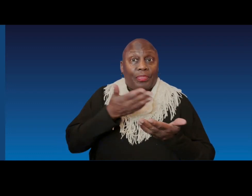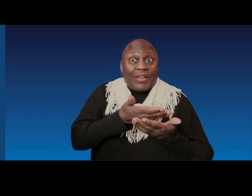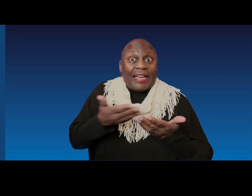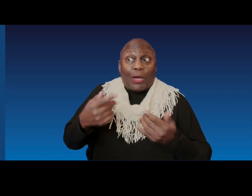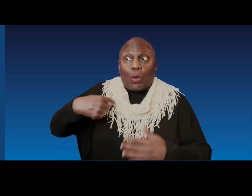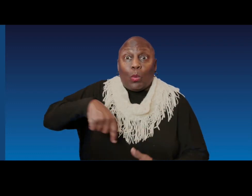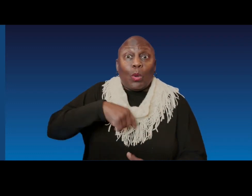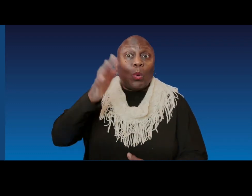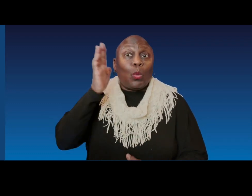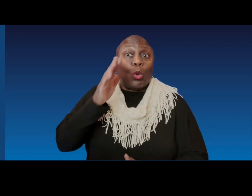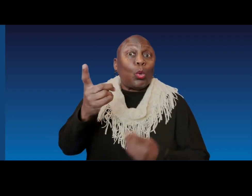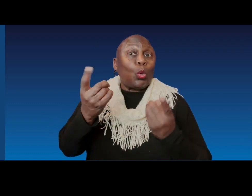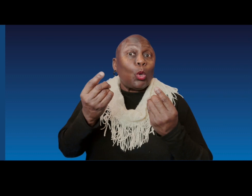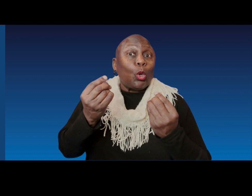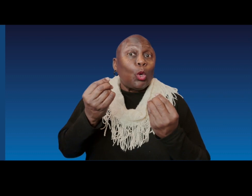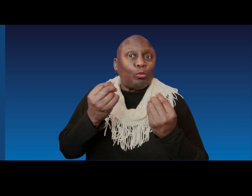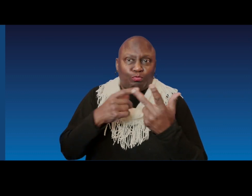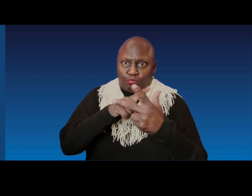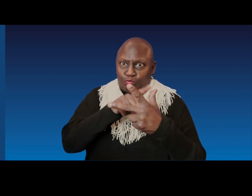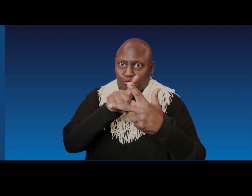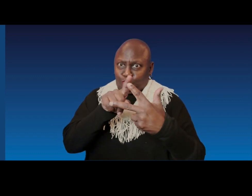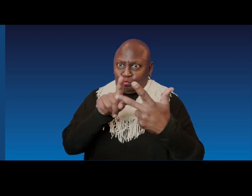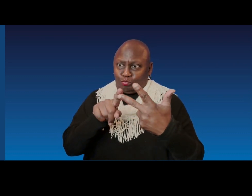Now we'll talk about three things.